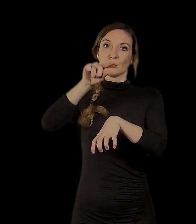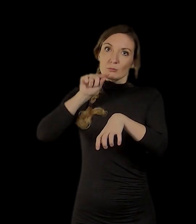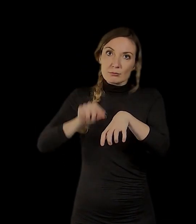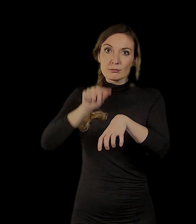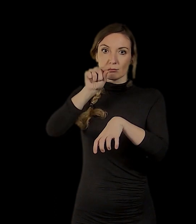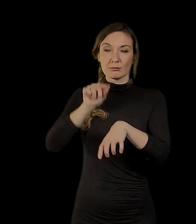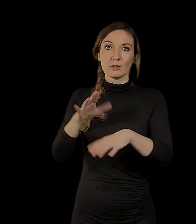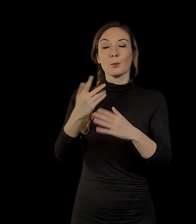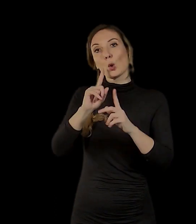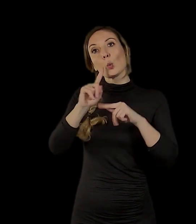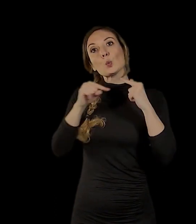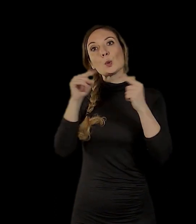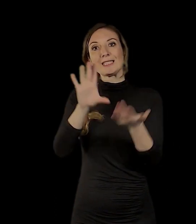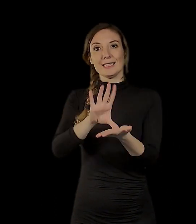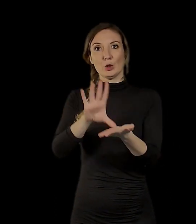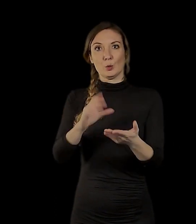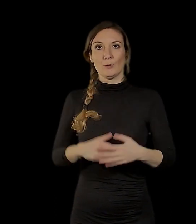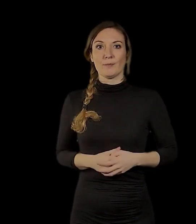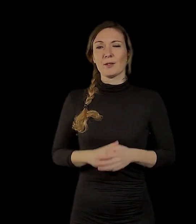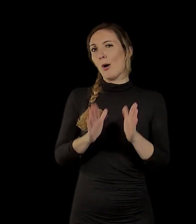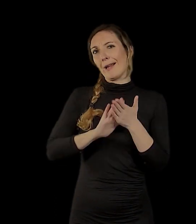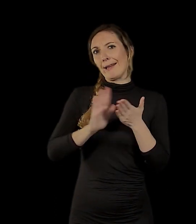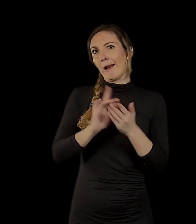is connected to a linear park that